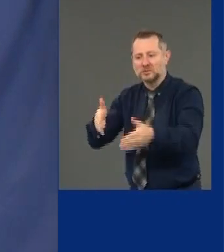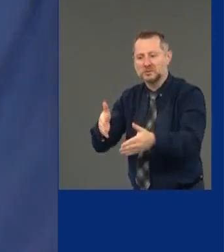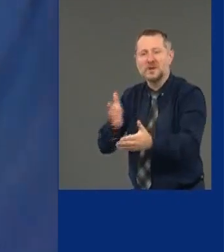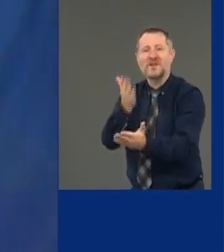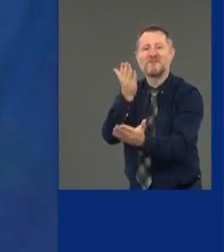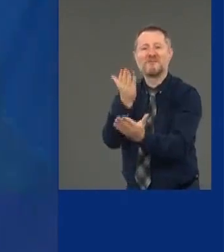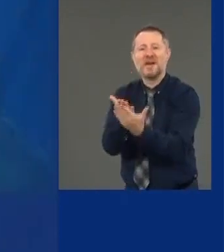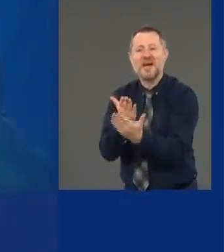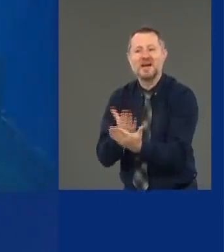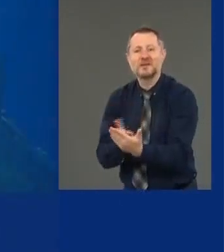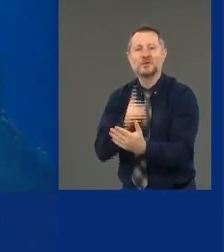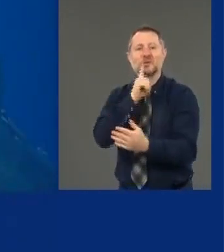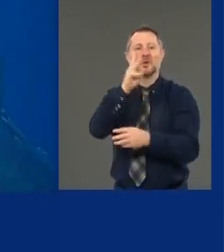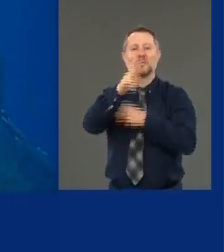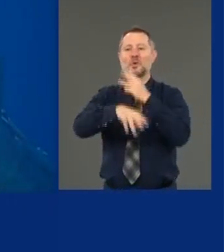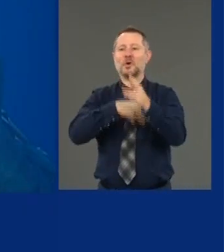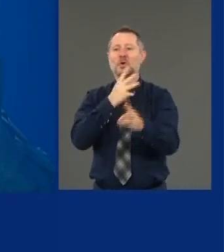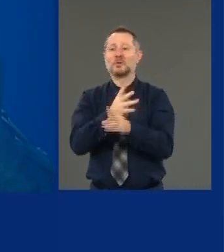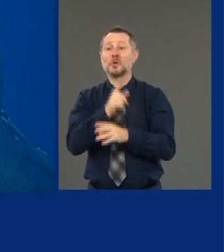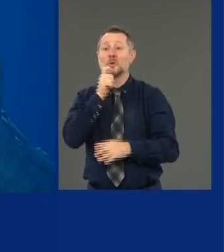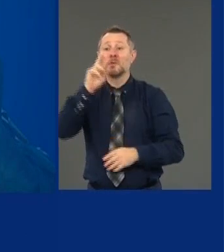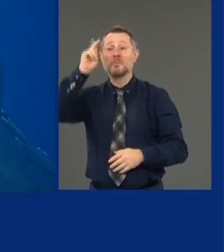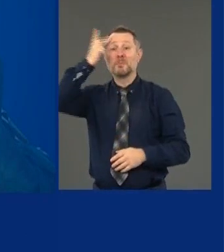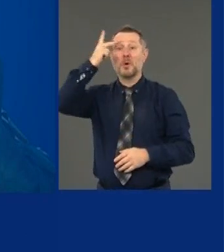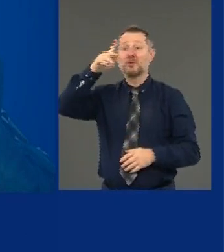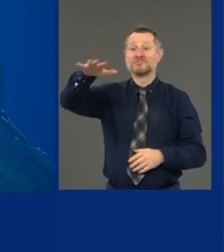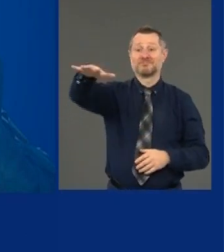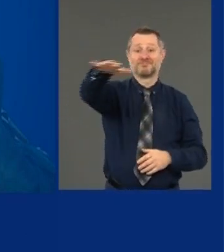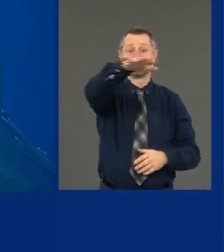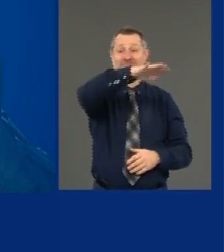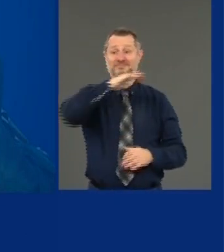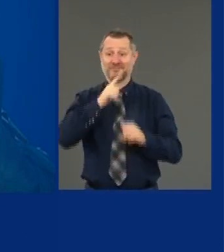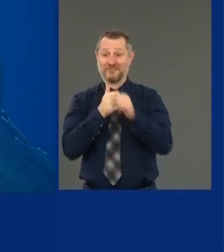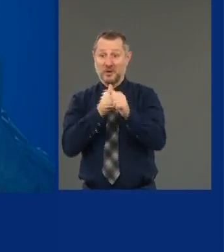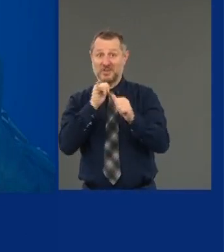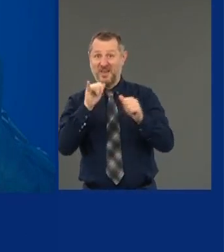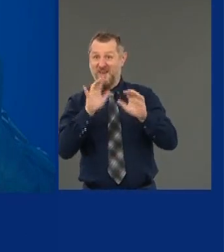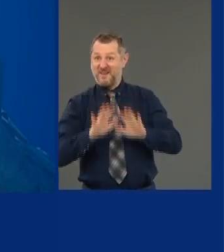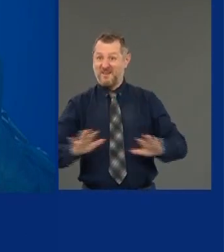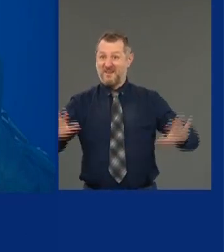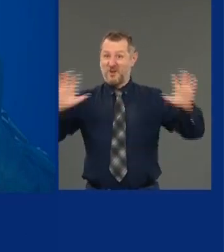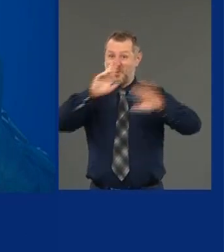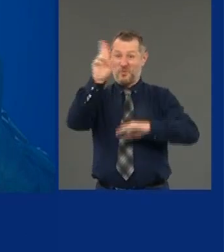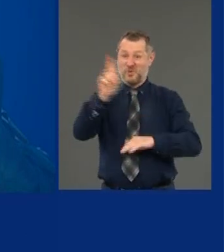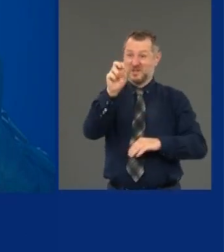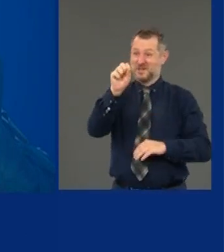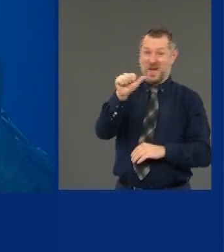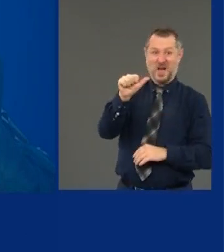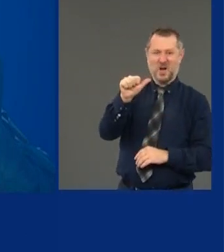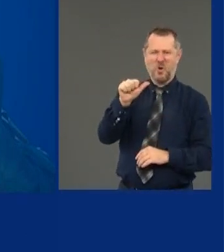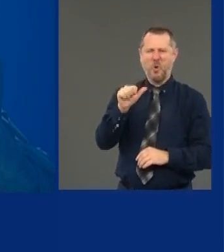WE HAVE TO SEPARATE THE RHETORIC FROM THE REALITY. WE HAVE TO DEAL WITH THE FACTS. TO THE ELECTED OFFICIALS DEALING